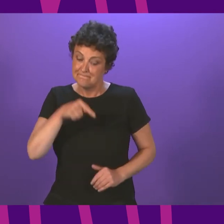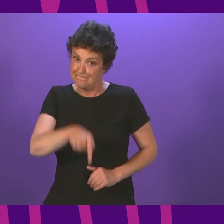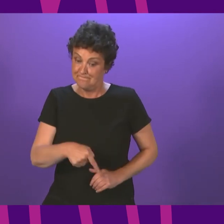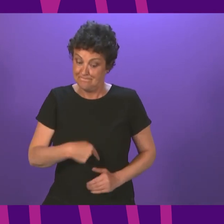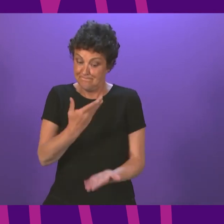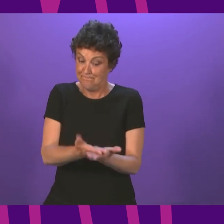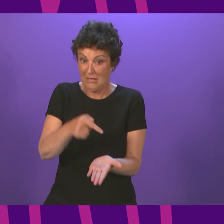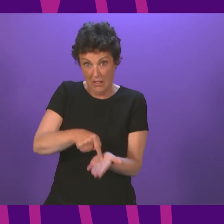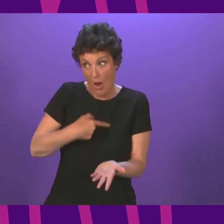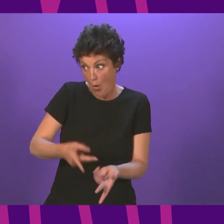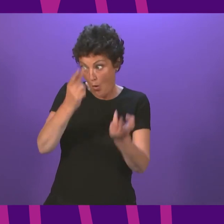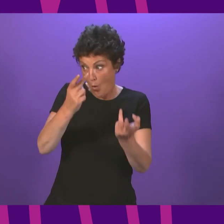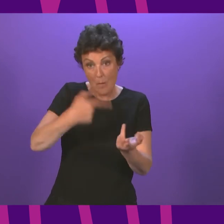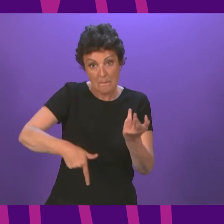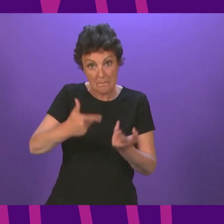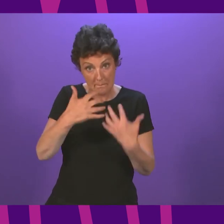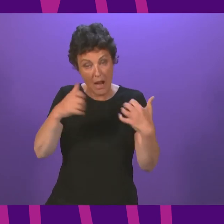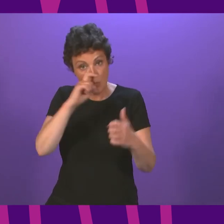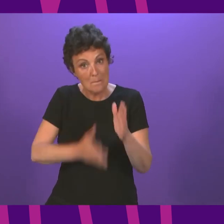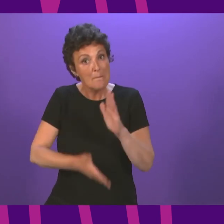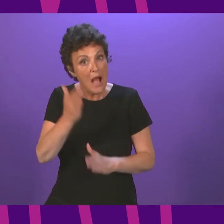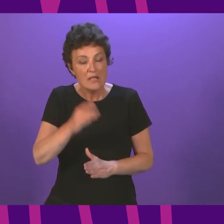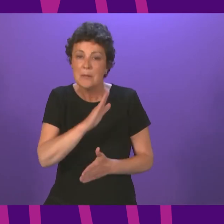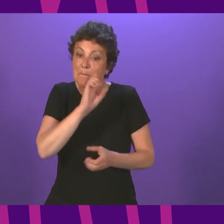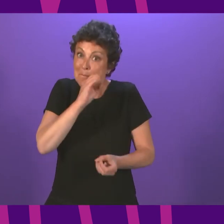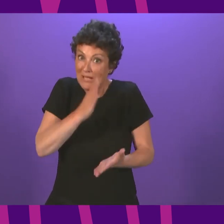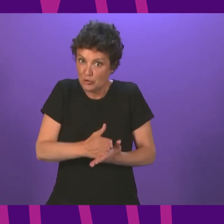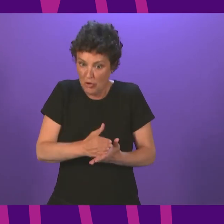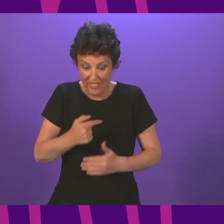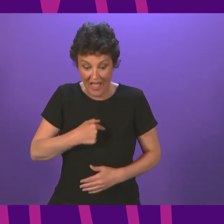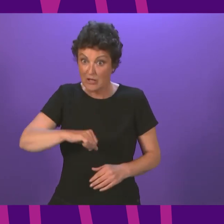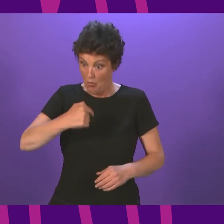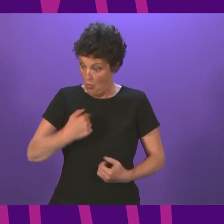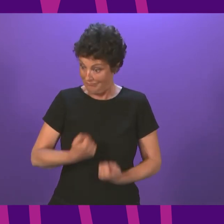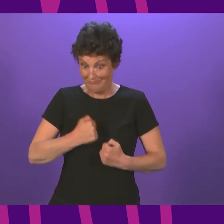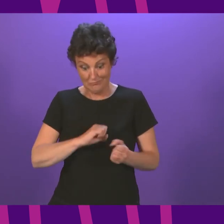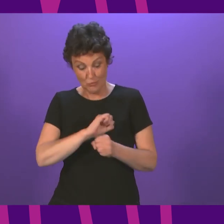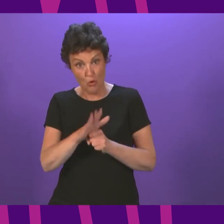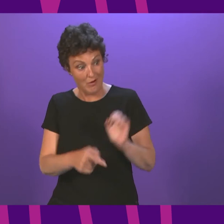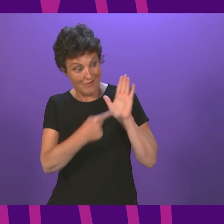understand her reasons for doing so, I do not believe that that would have been a helpful